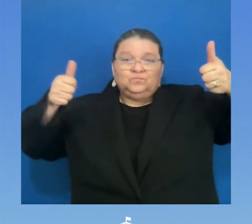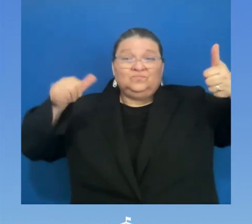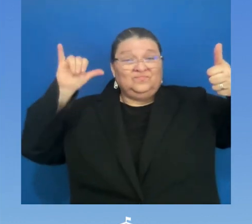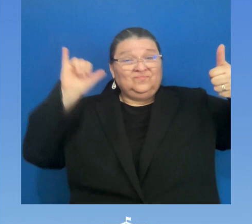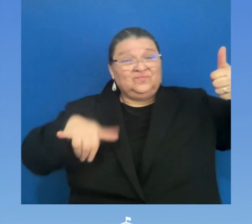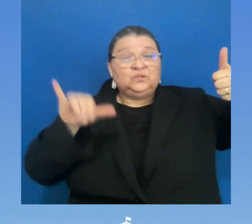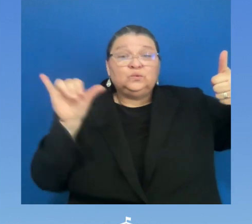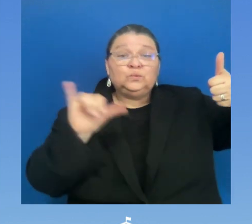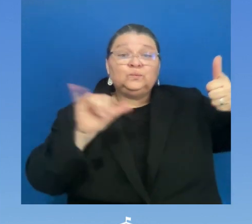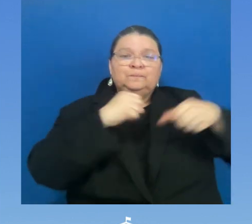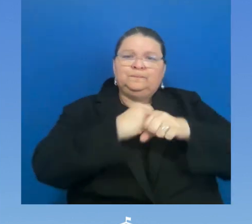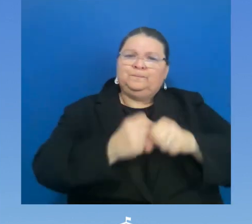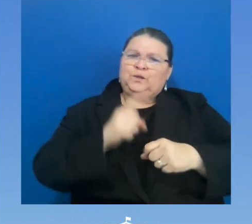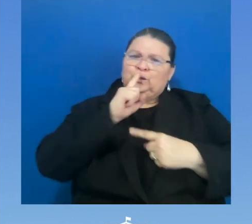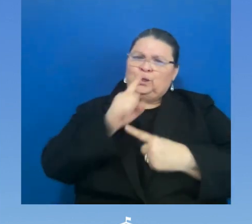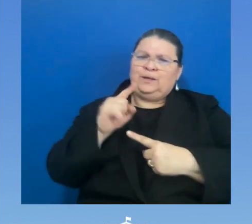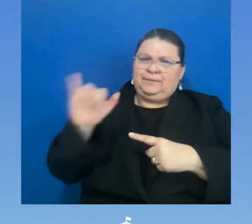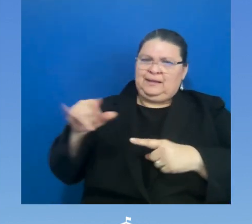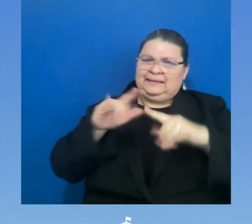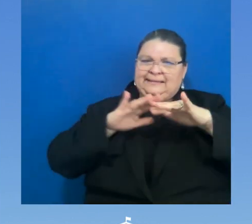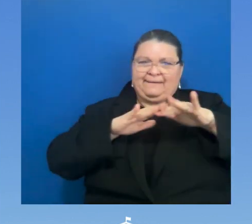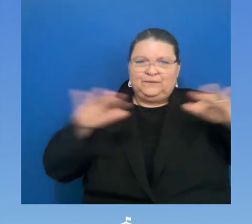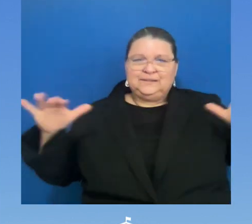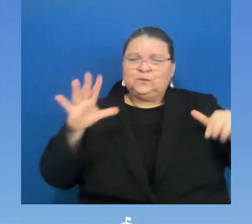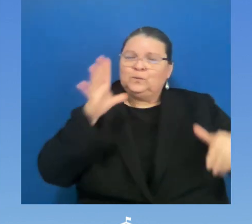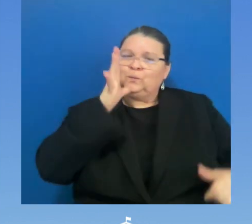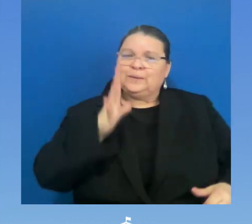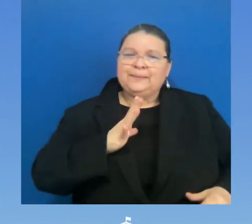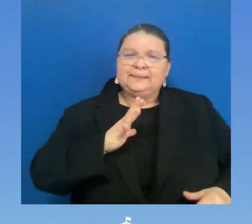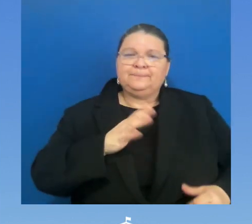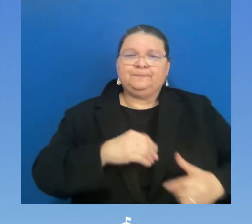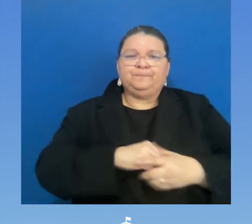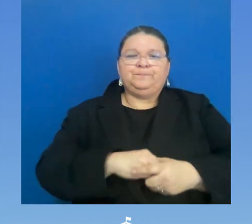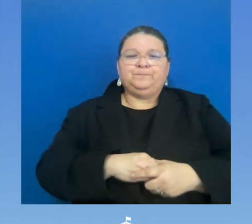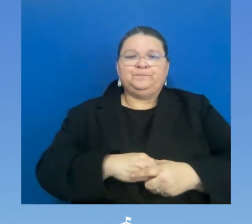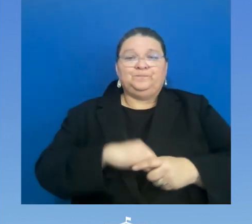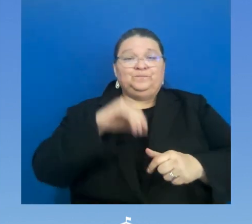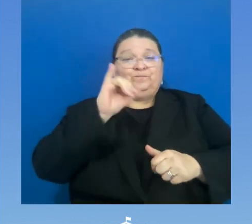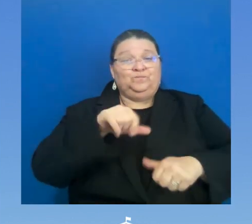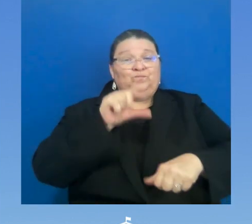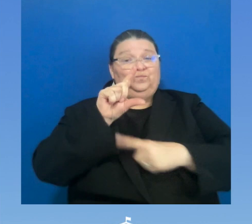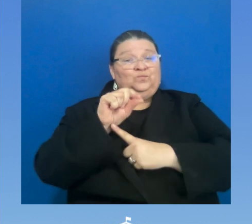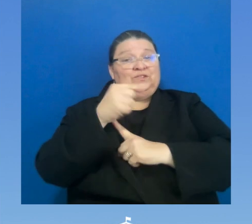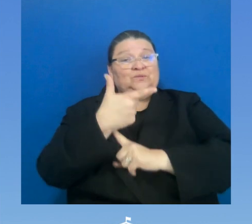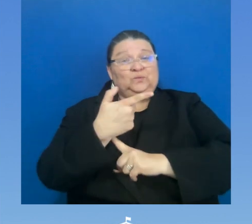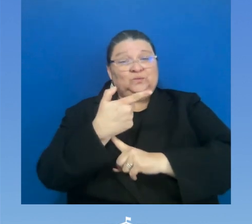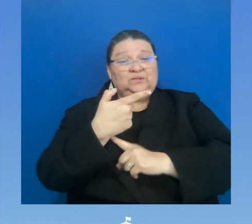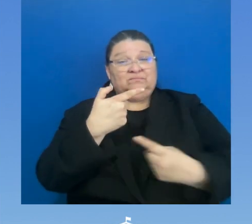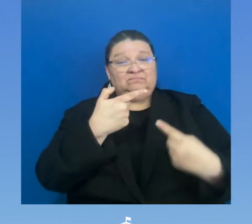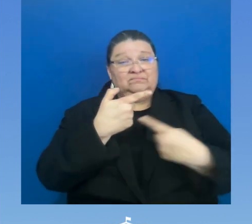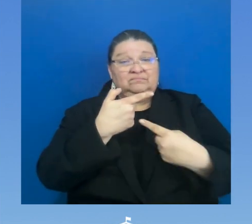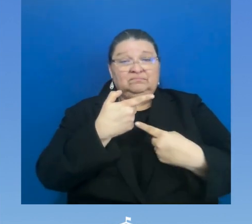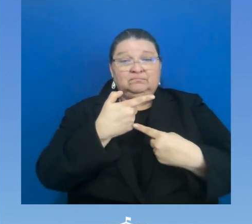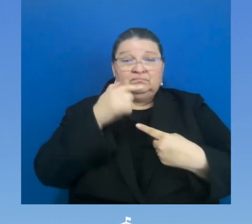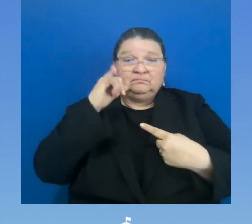In fact, in 2021, more than half of individuals hired into our senior executive service were women,